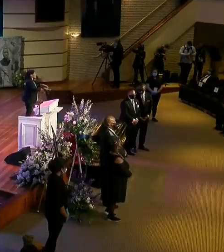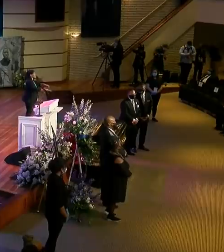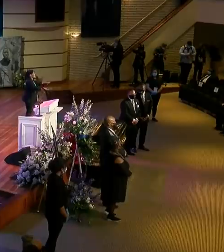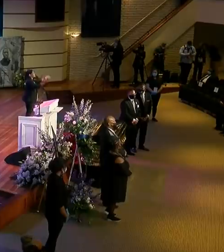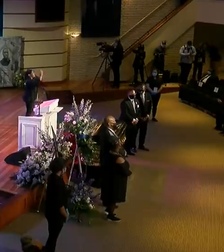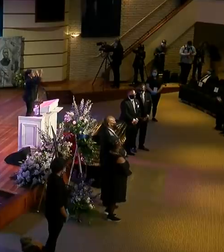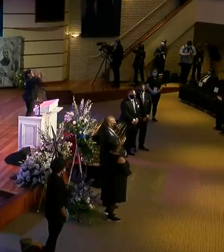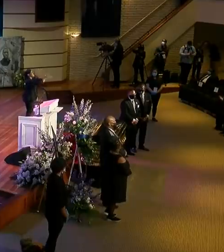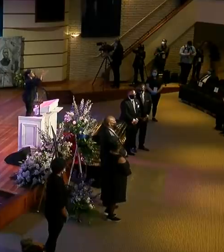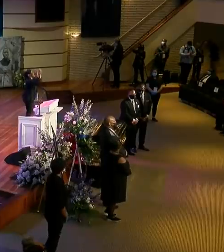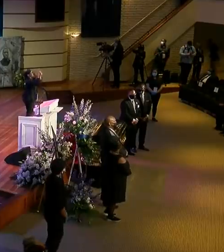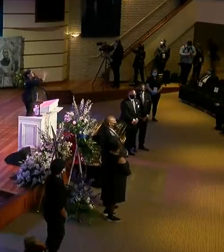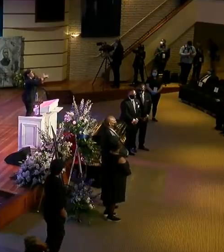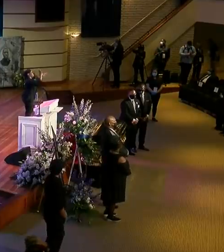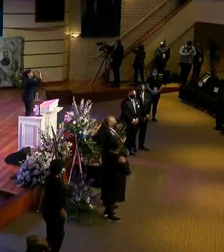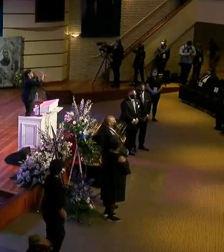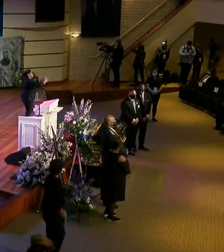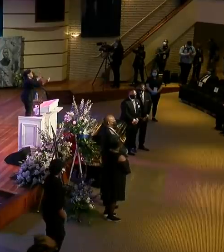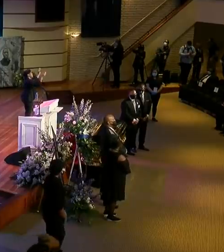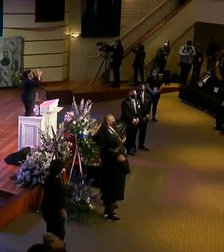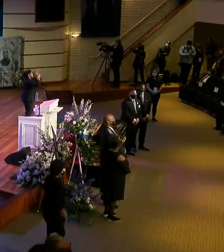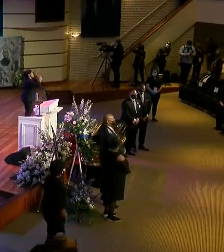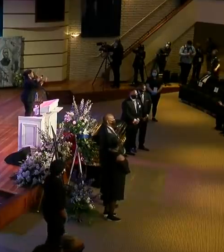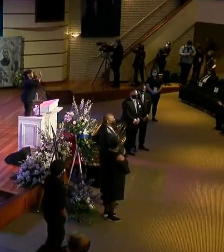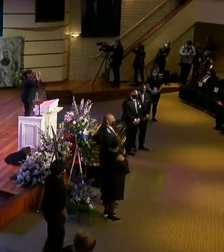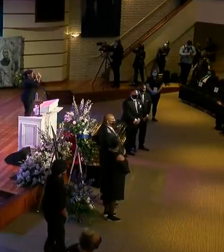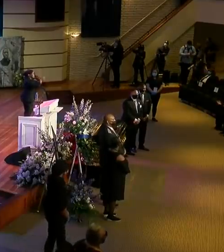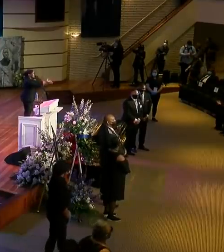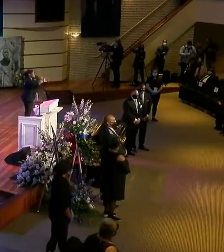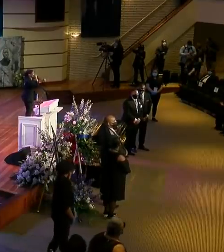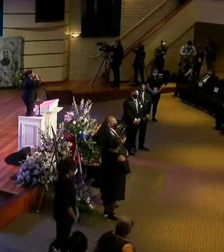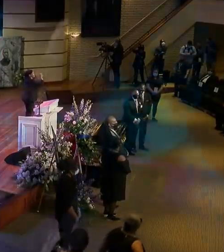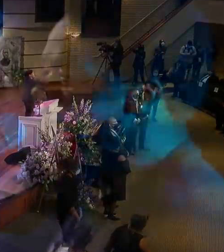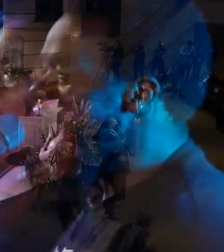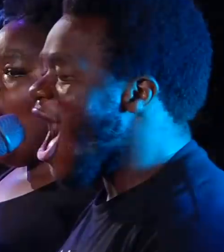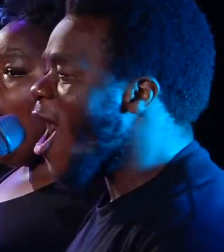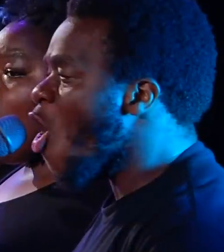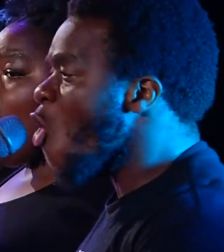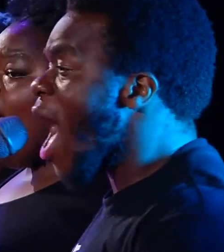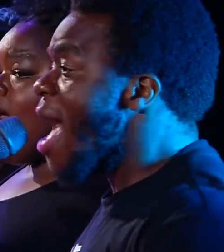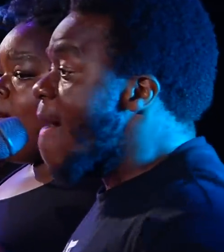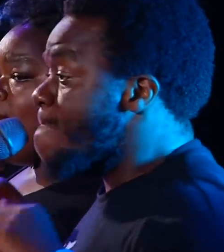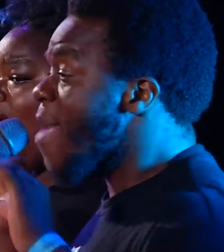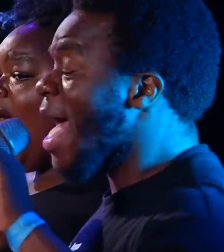I'M GOING TO PUT ON MY ROBE